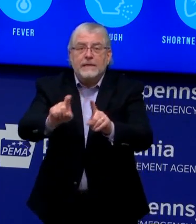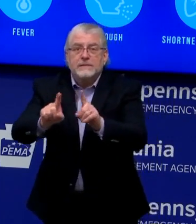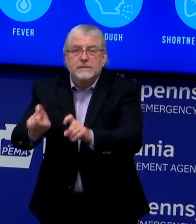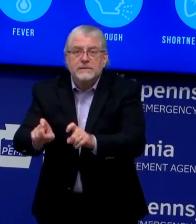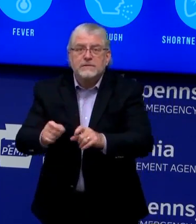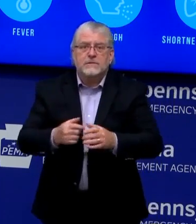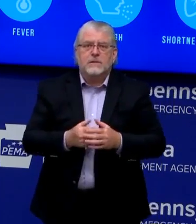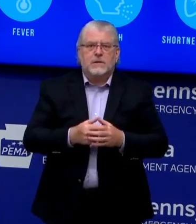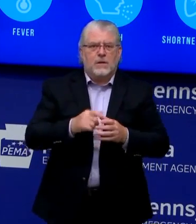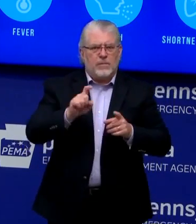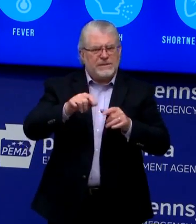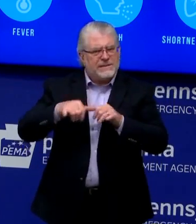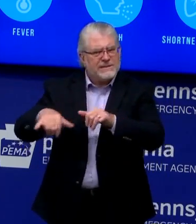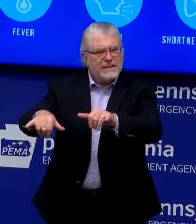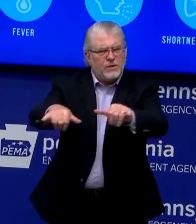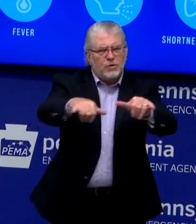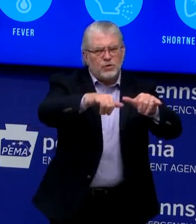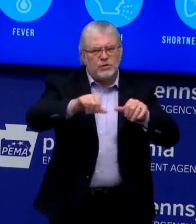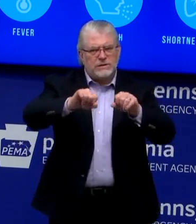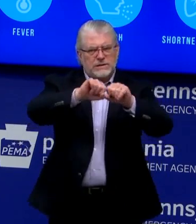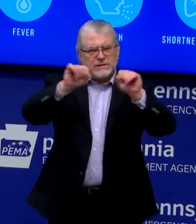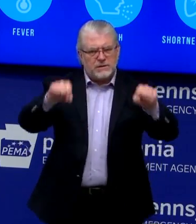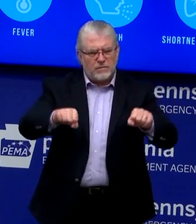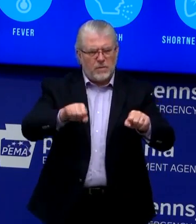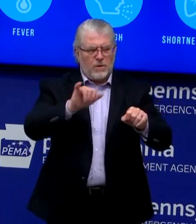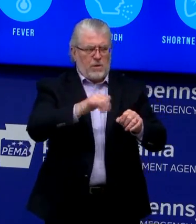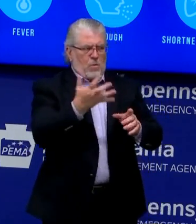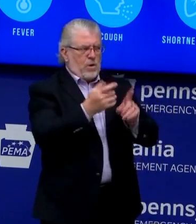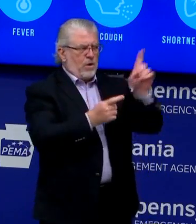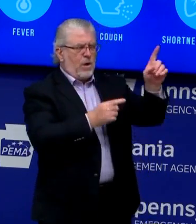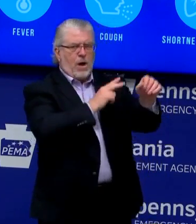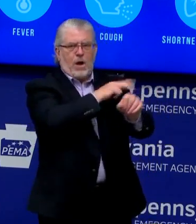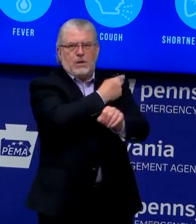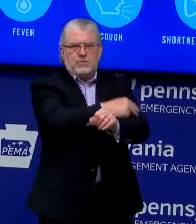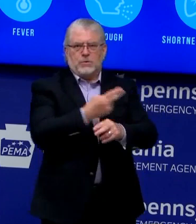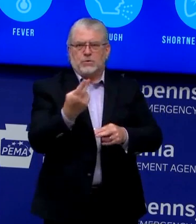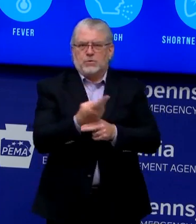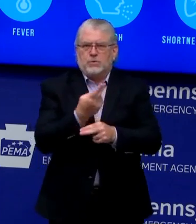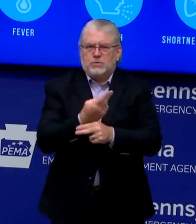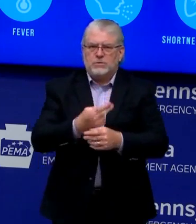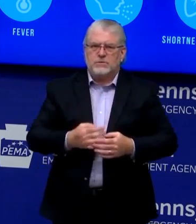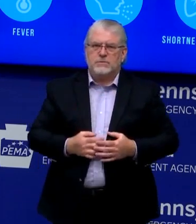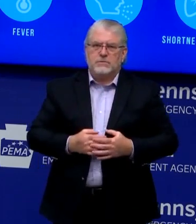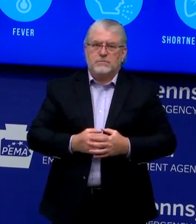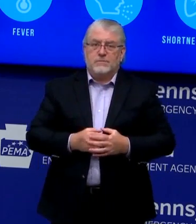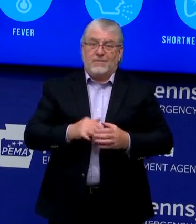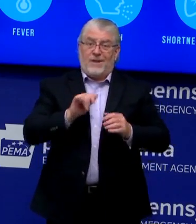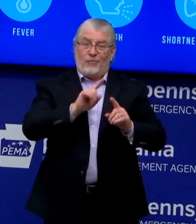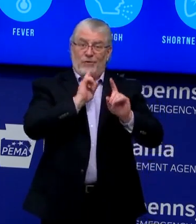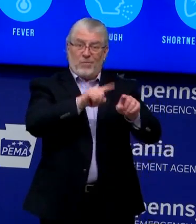REPORT DEATHS CASES AND TESTS PERFORMED USING THE SAME THAT HOSPITALS ARE CURRENTLY USING.